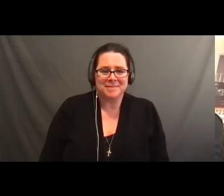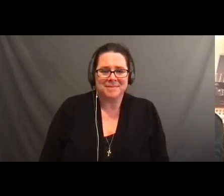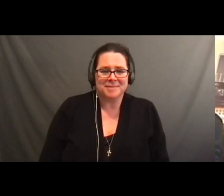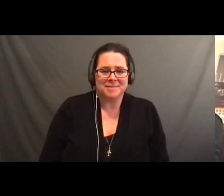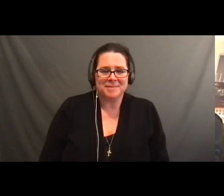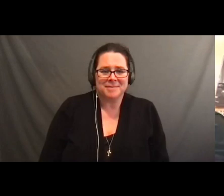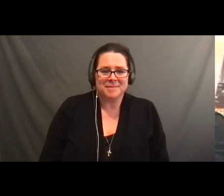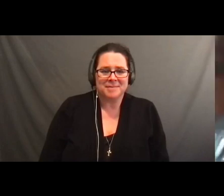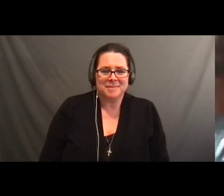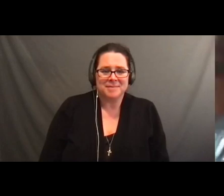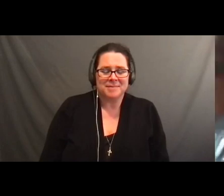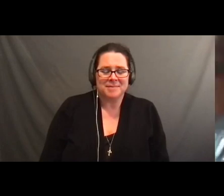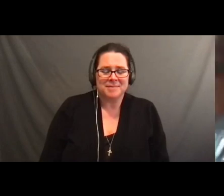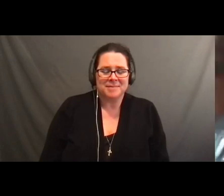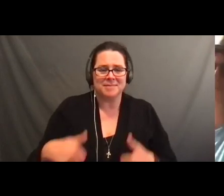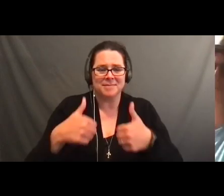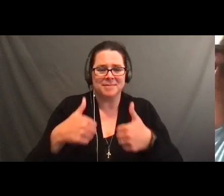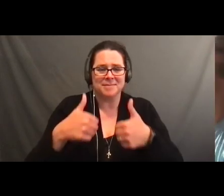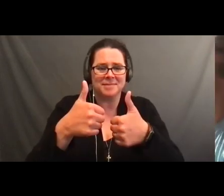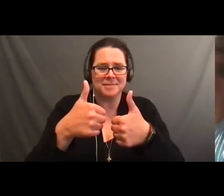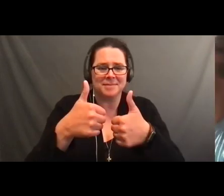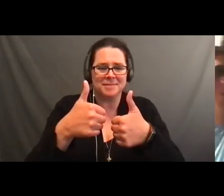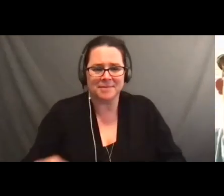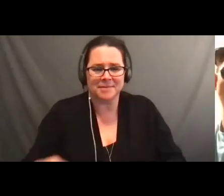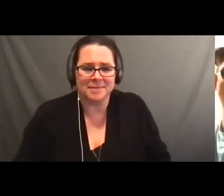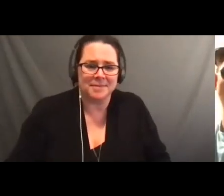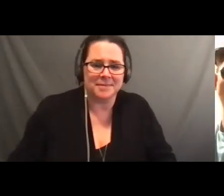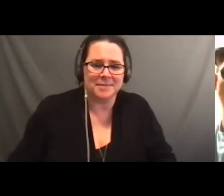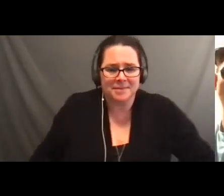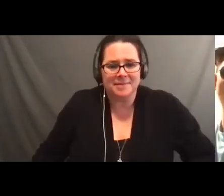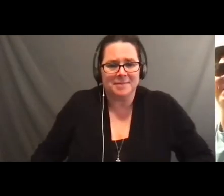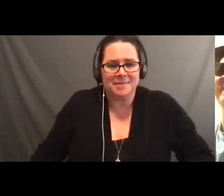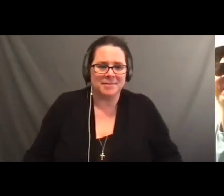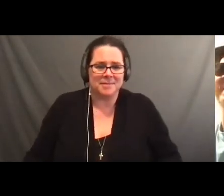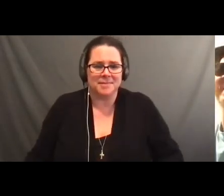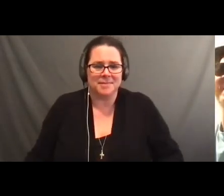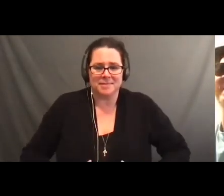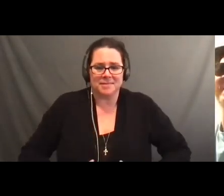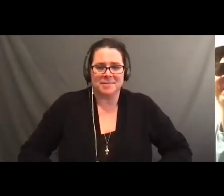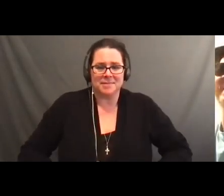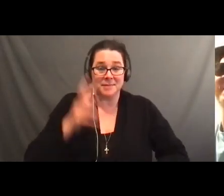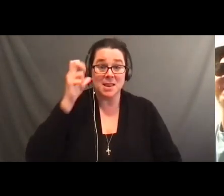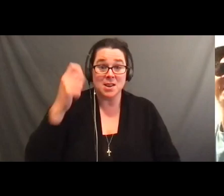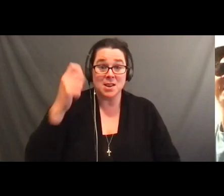Hannah’s mom: There we go. Can everybody hear us?